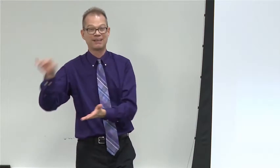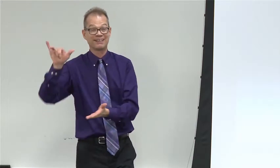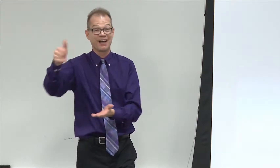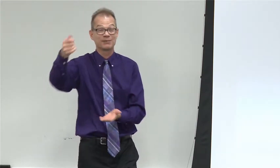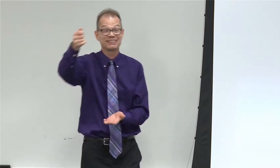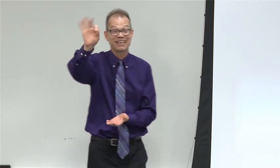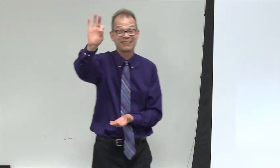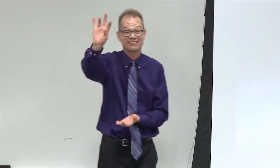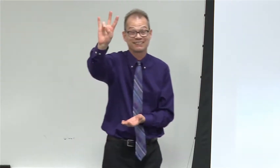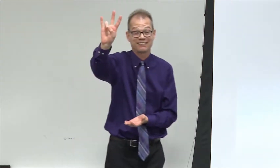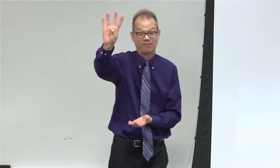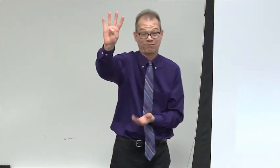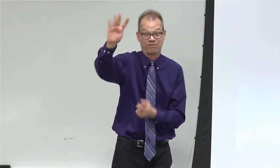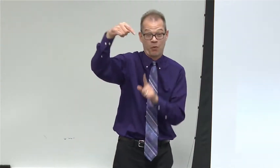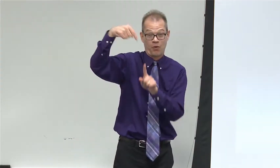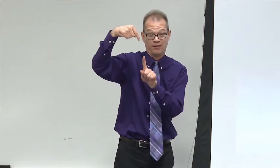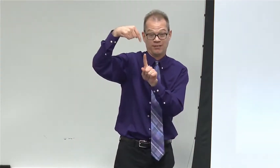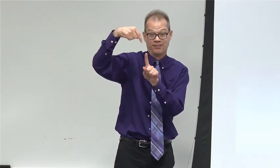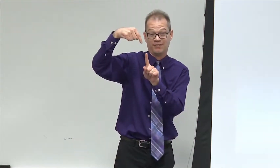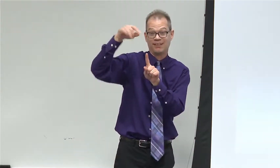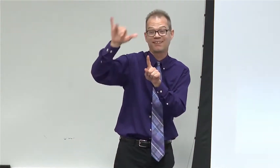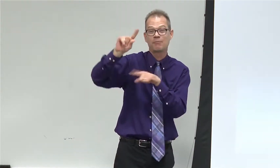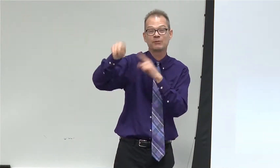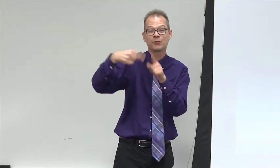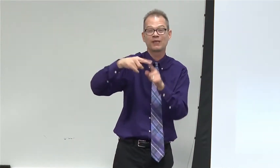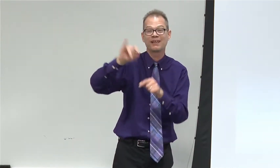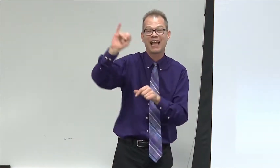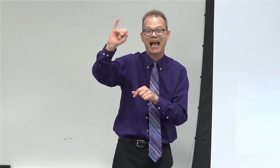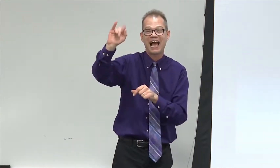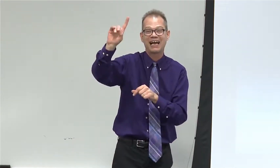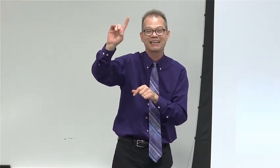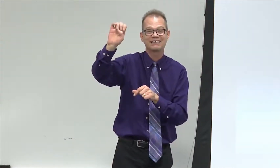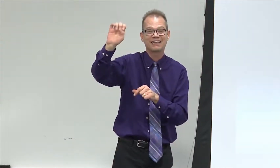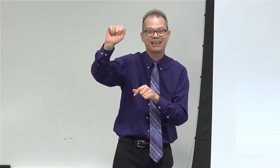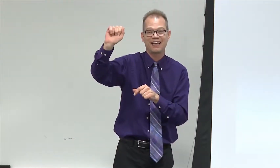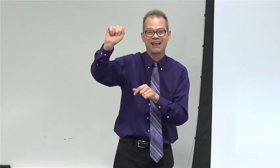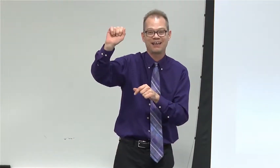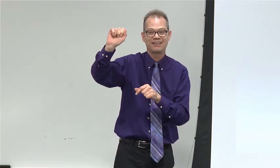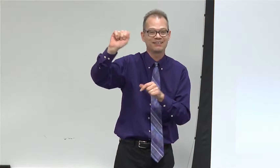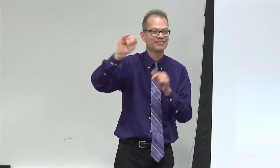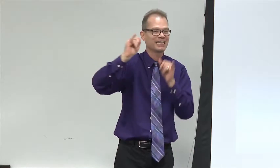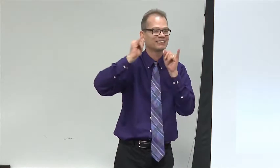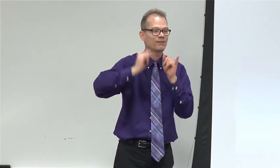to...to help, and that was in 1974.